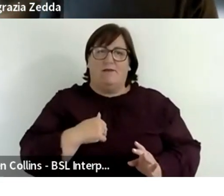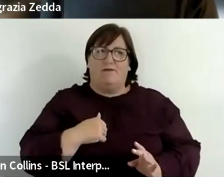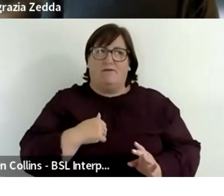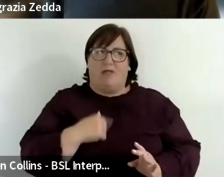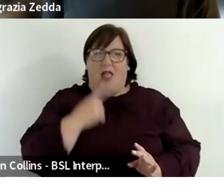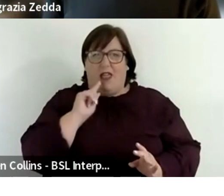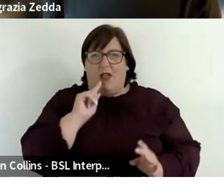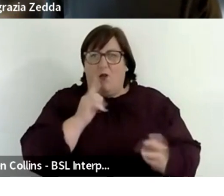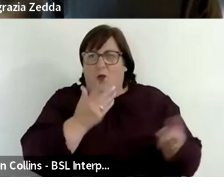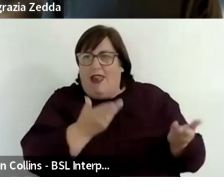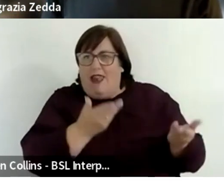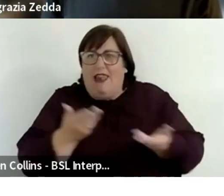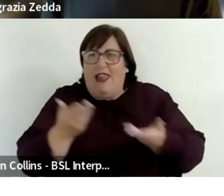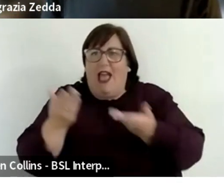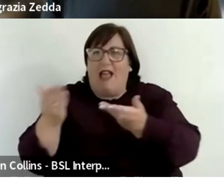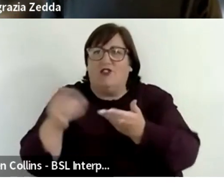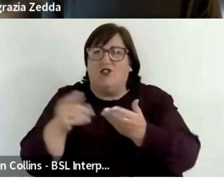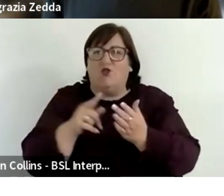to Julie-Anne who will tell